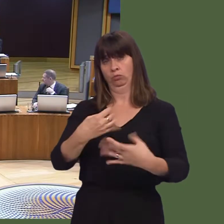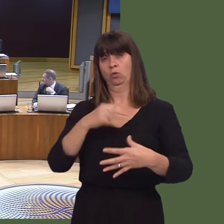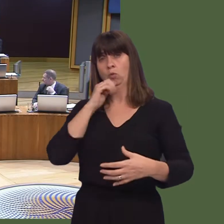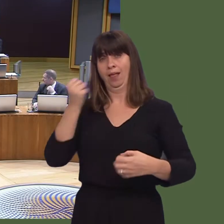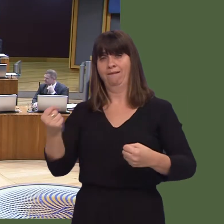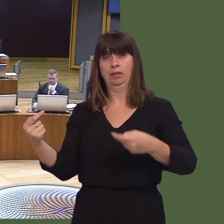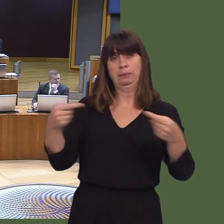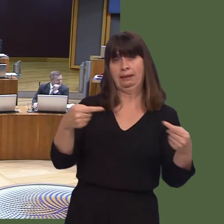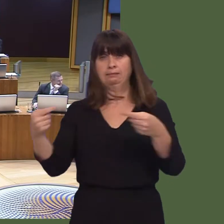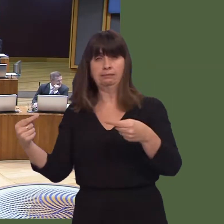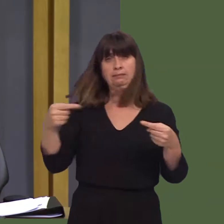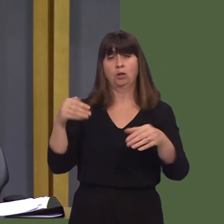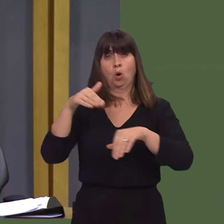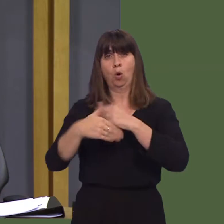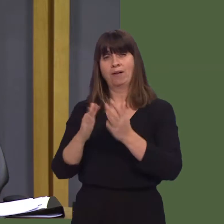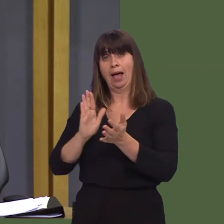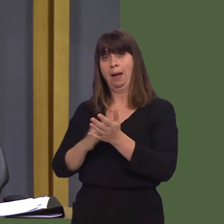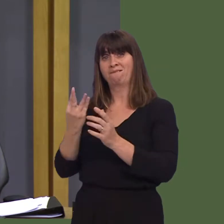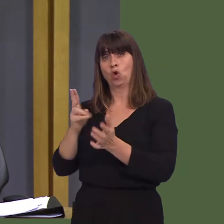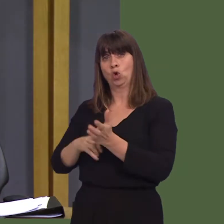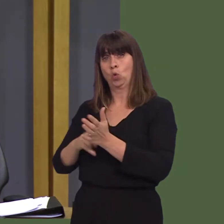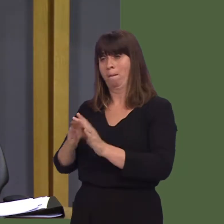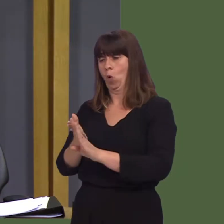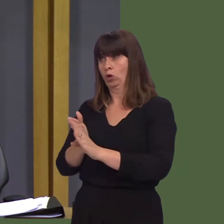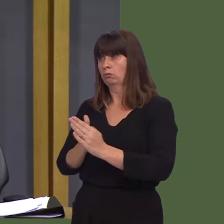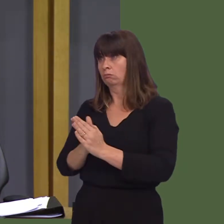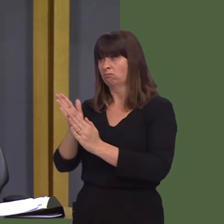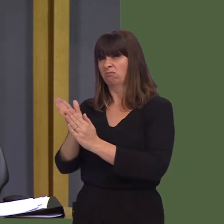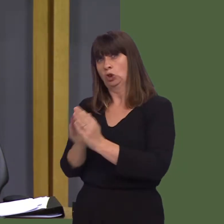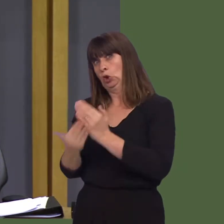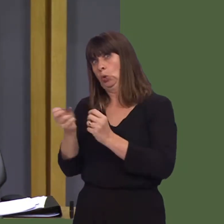on the M4 relief road during the week beginning 4 December.